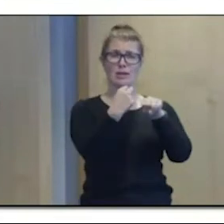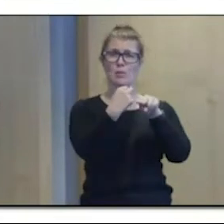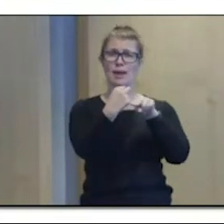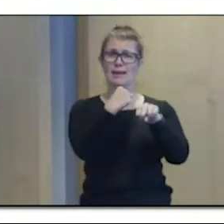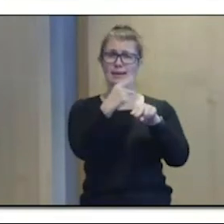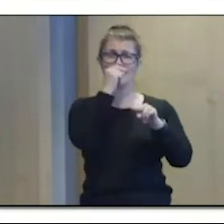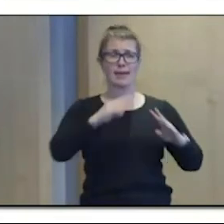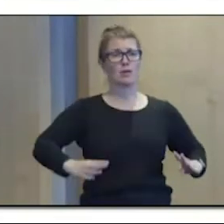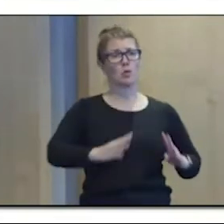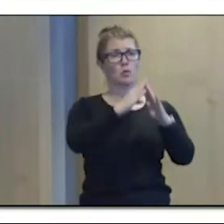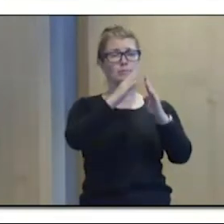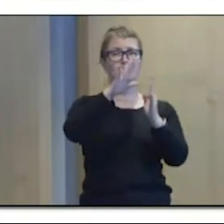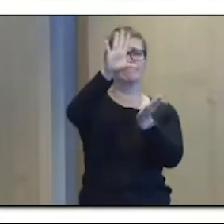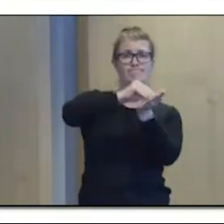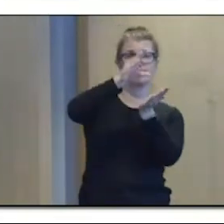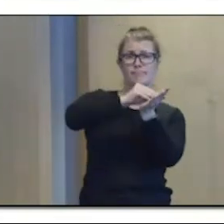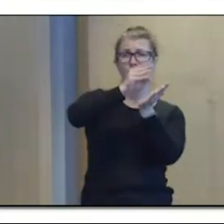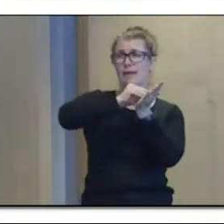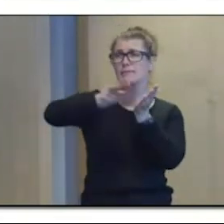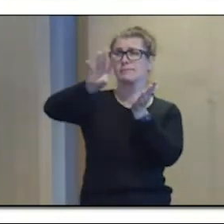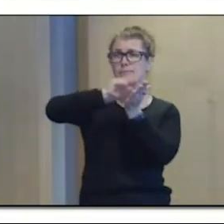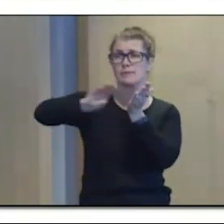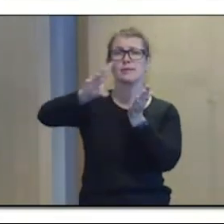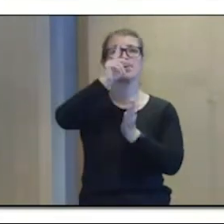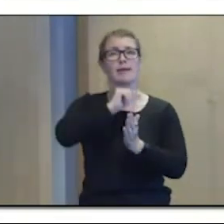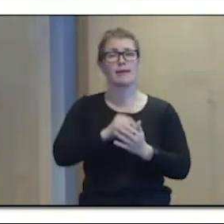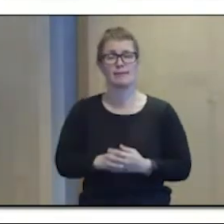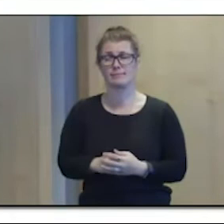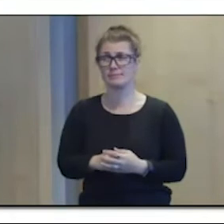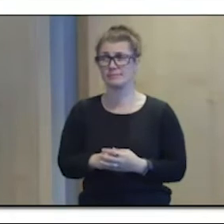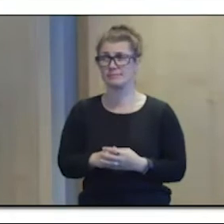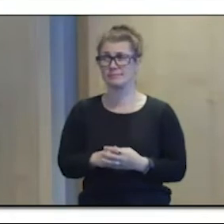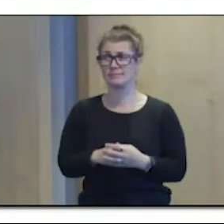and go in both directions. The distribution network which is what you and I are connected to